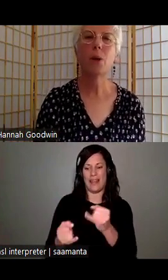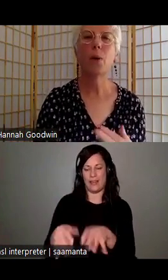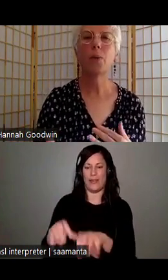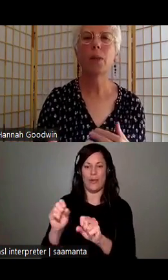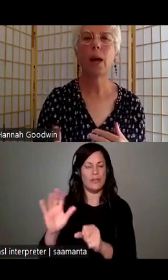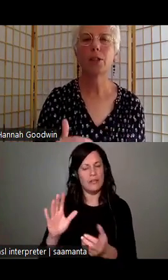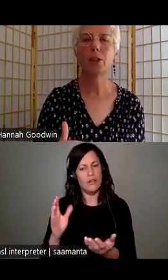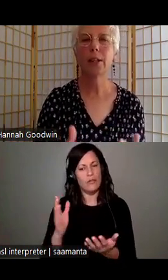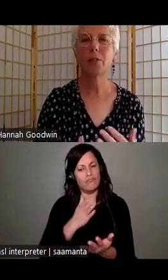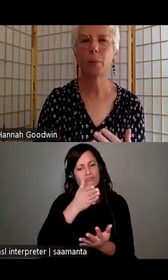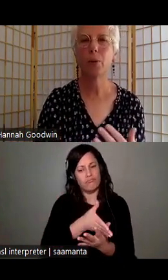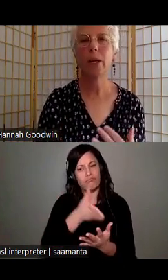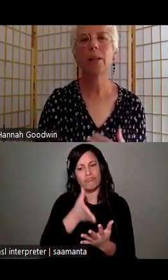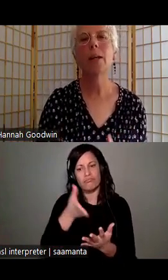So that interactive component